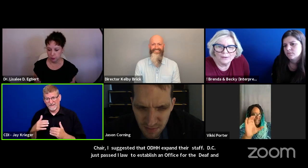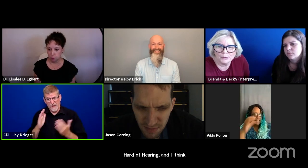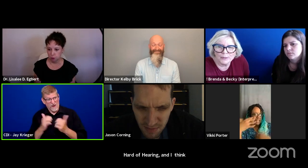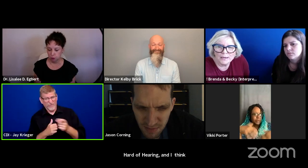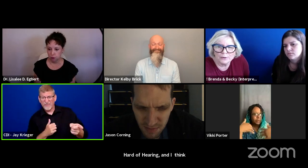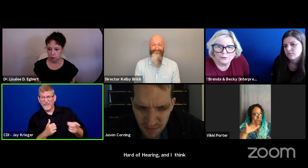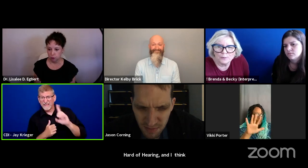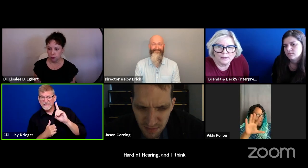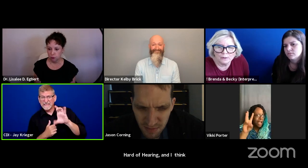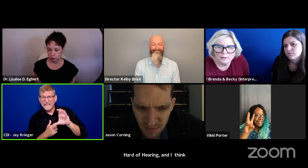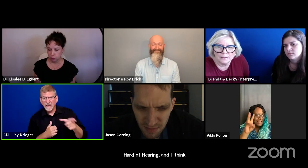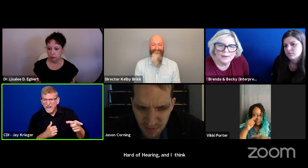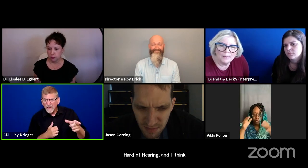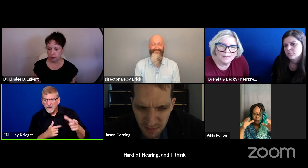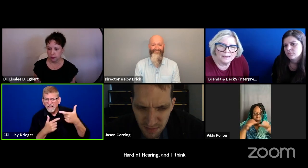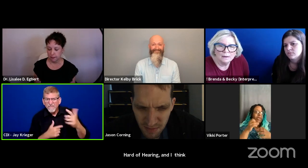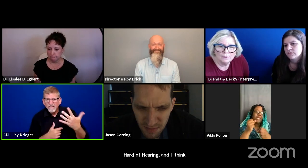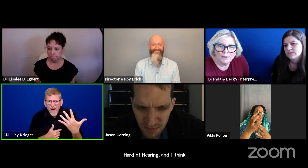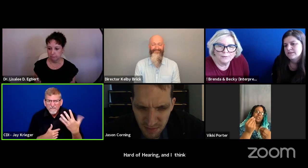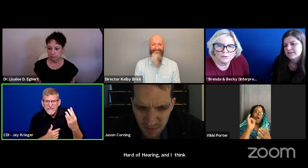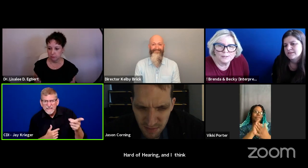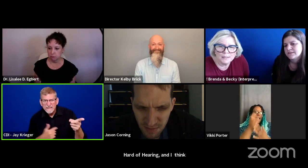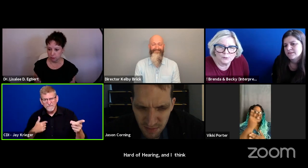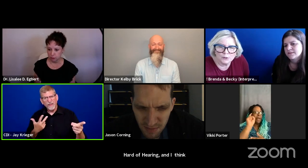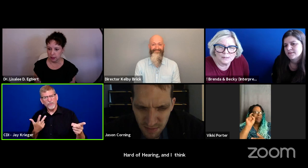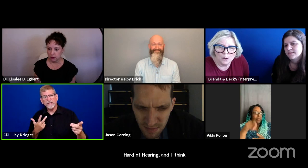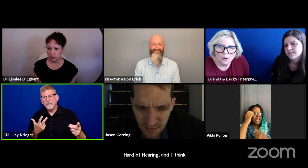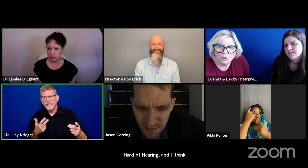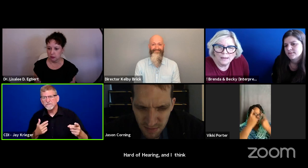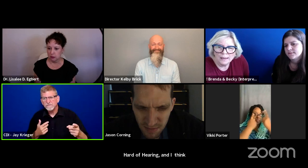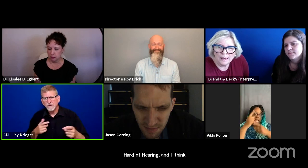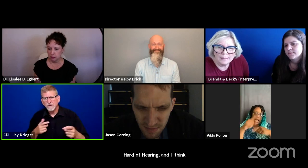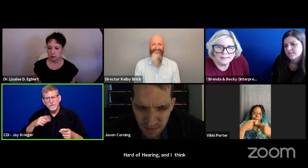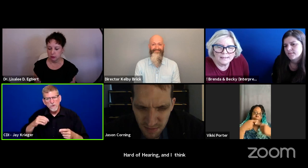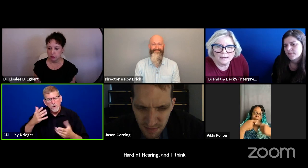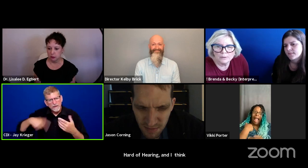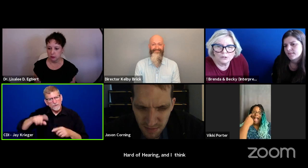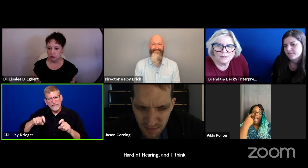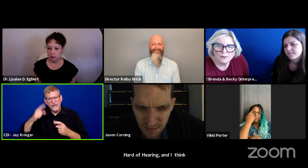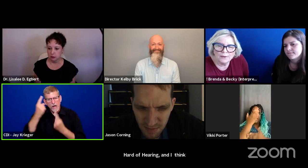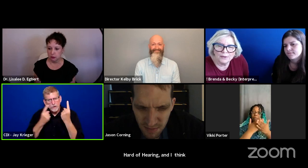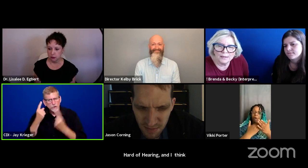Having three here for Maryland and them having five or six for a small entity, I think it's